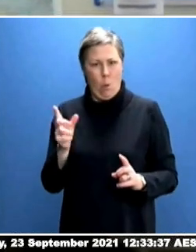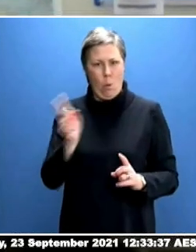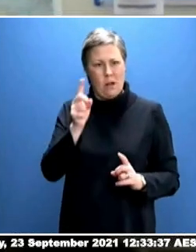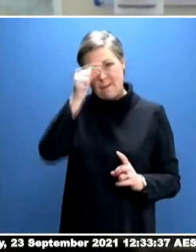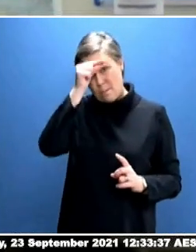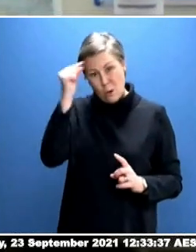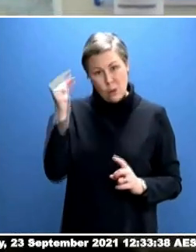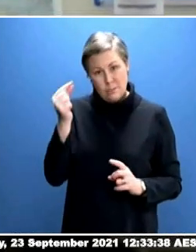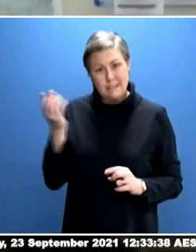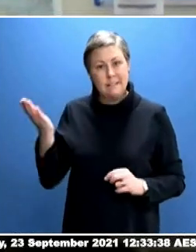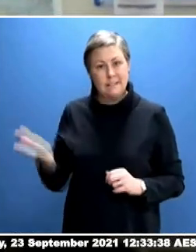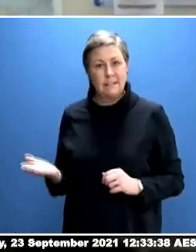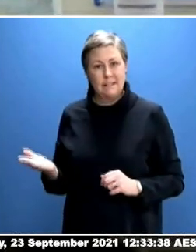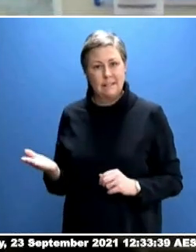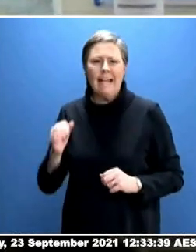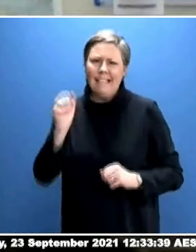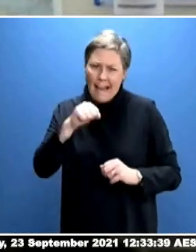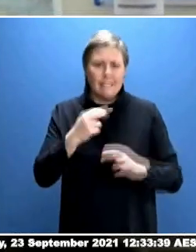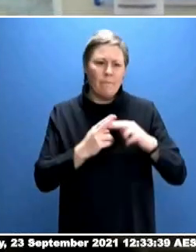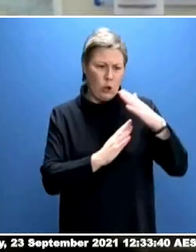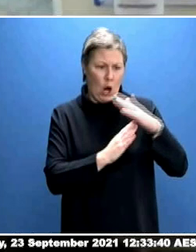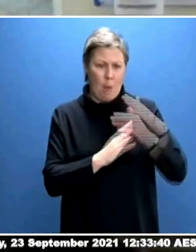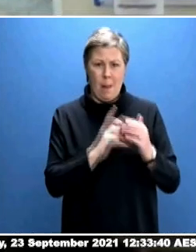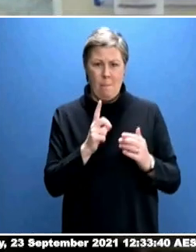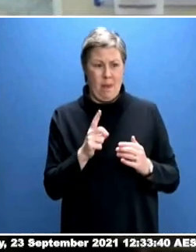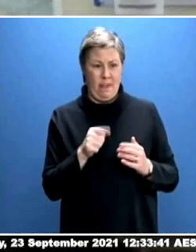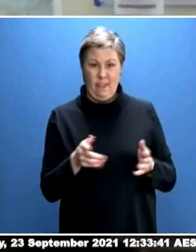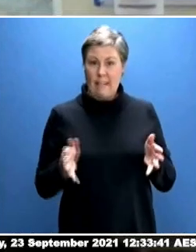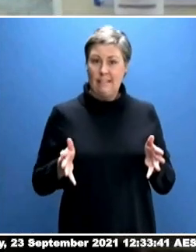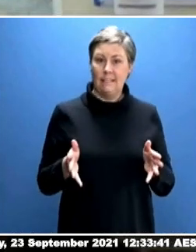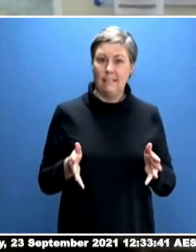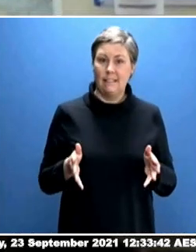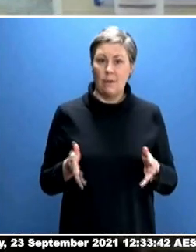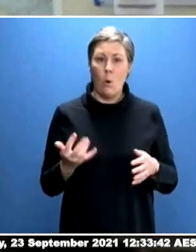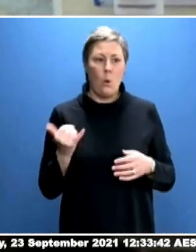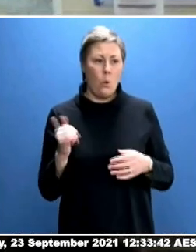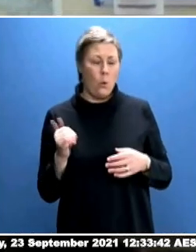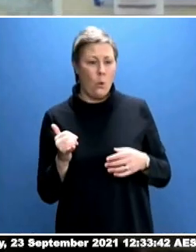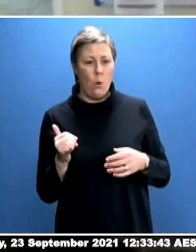It does have to be that, but it can't just be an option of "Let's fix this